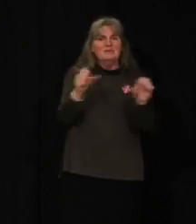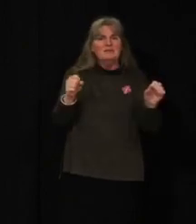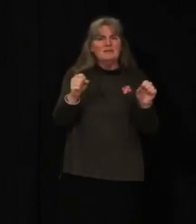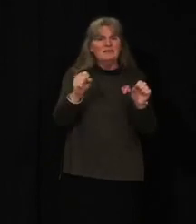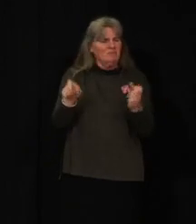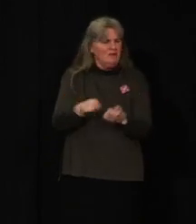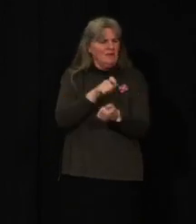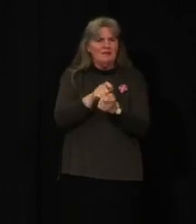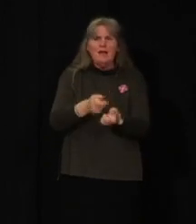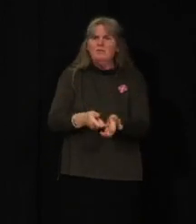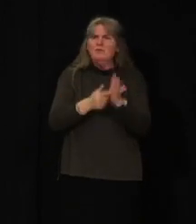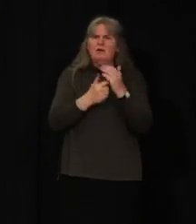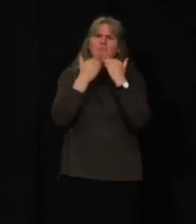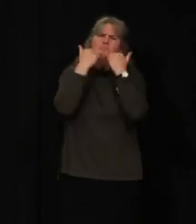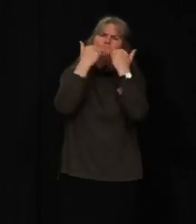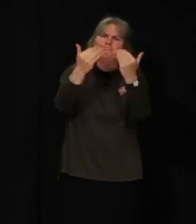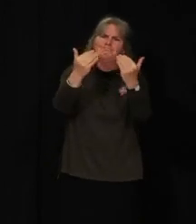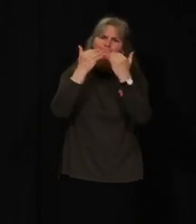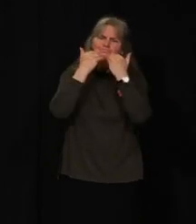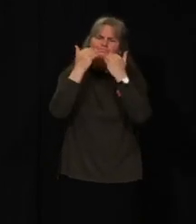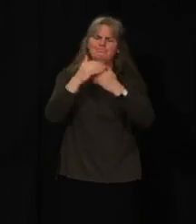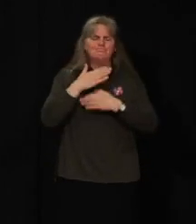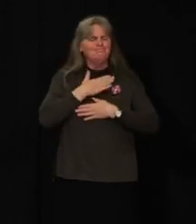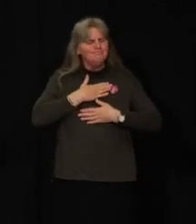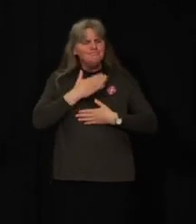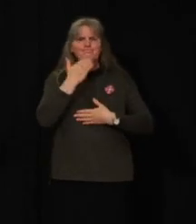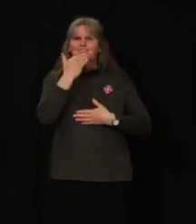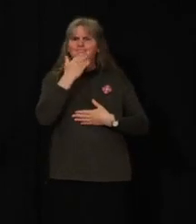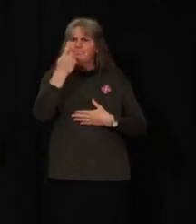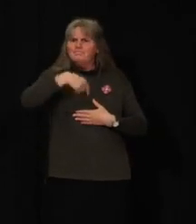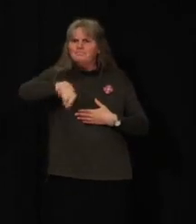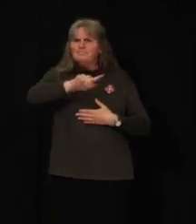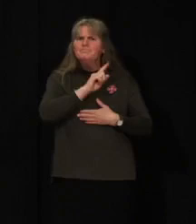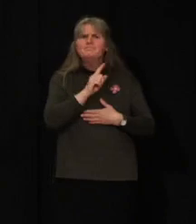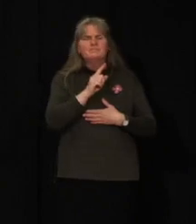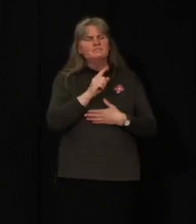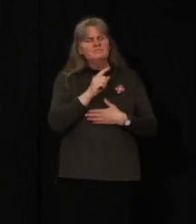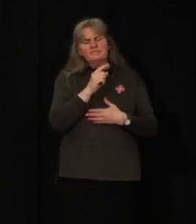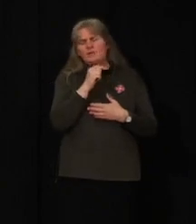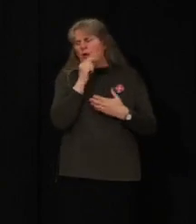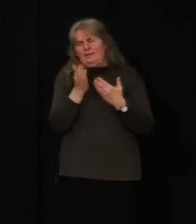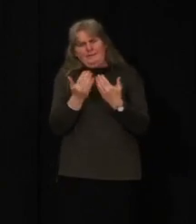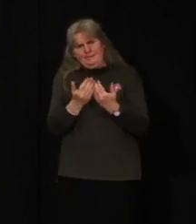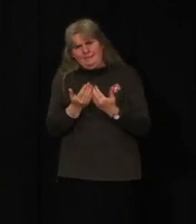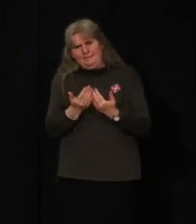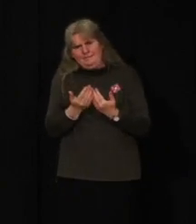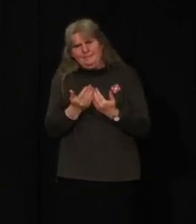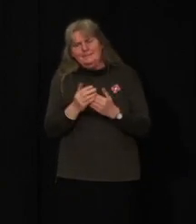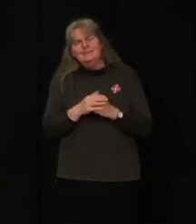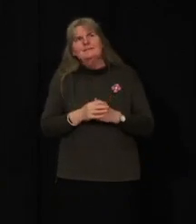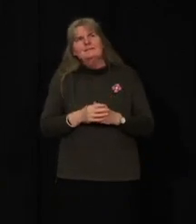exactly what is needed right now. I appreciate that these measures are difficult.